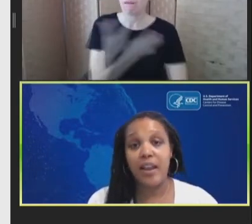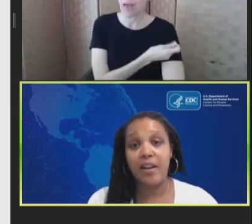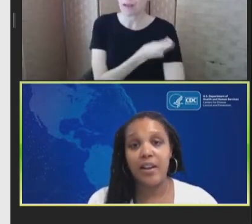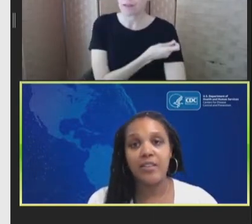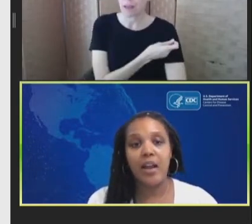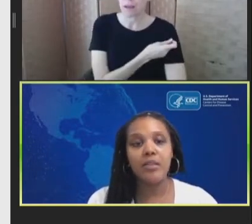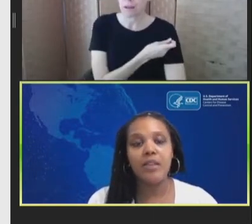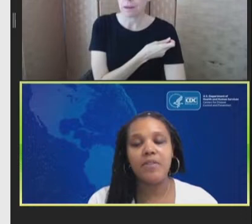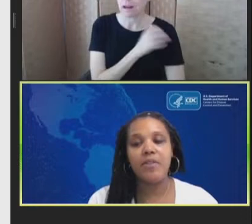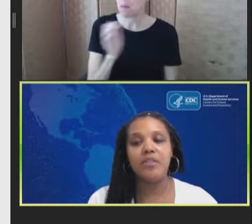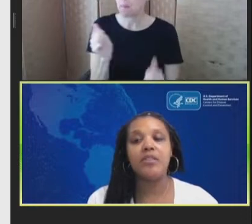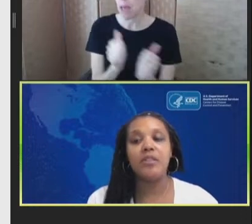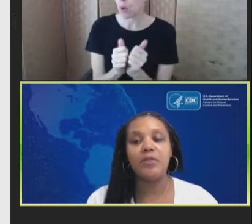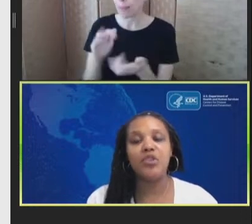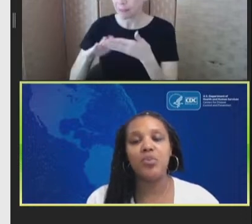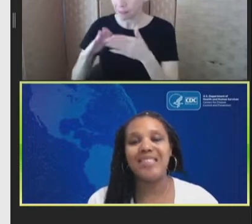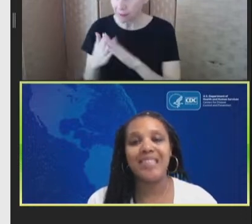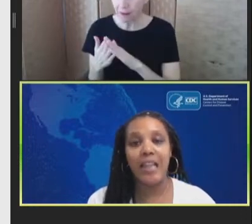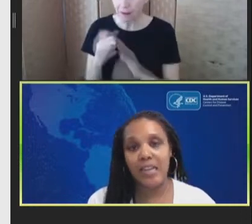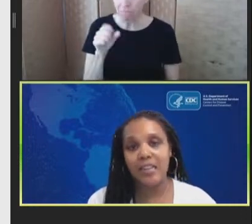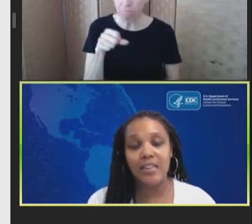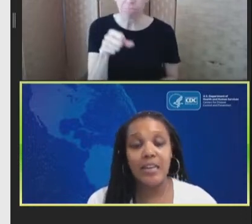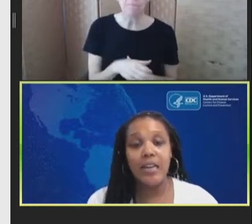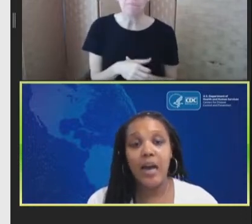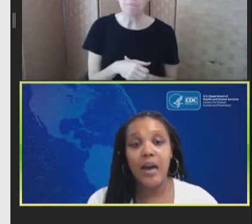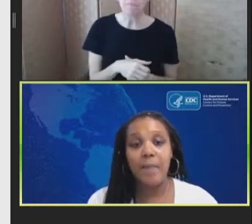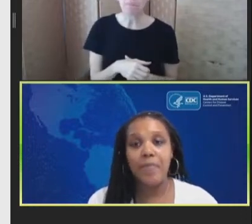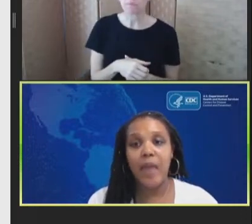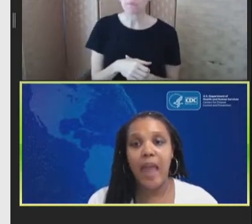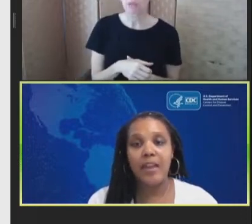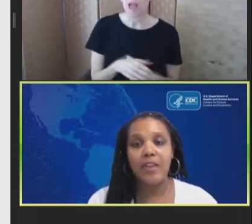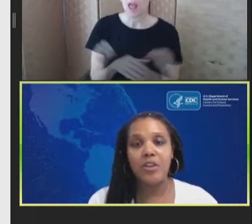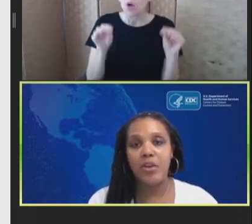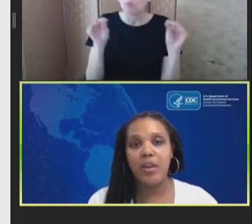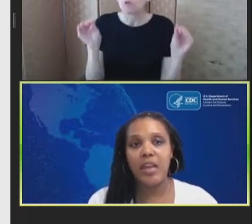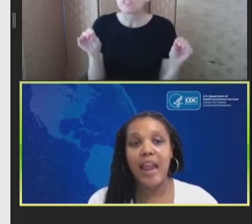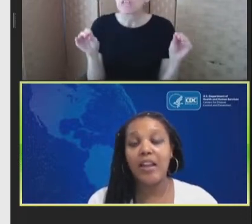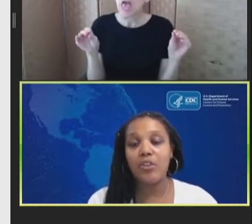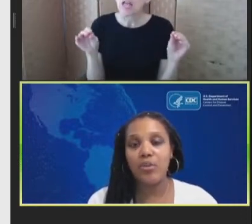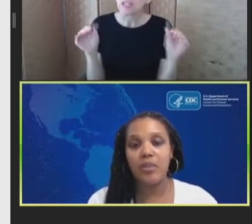areas. And I believe that this difference was slight. And you know, anecdotally,